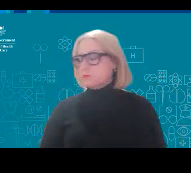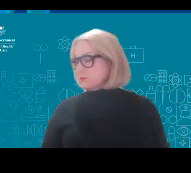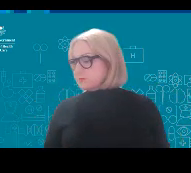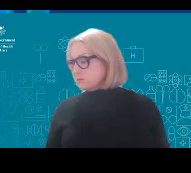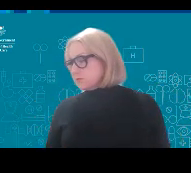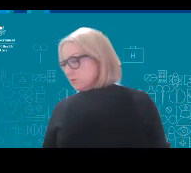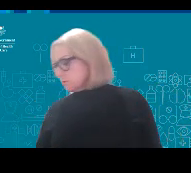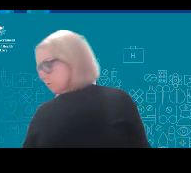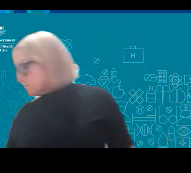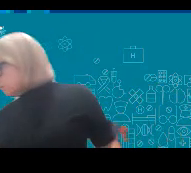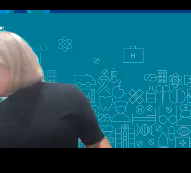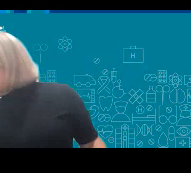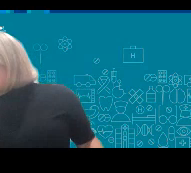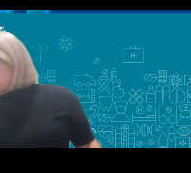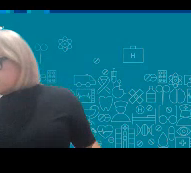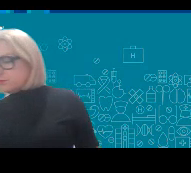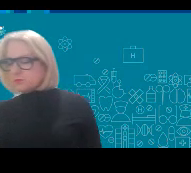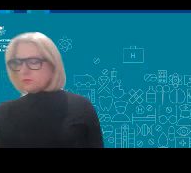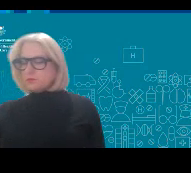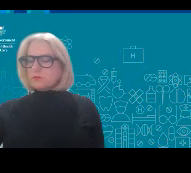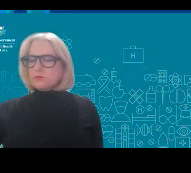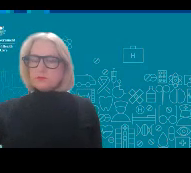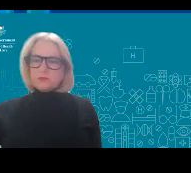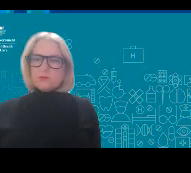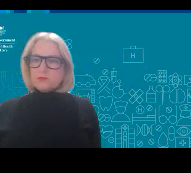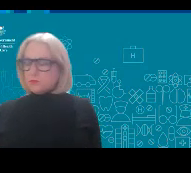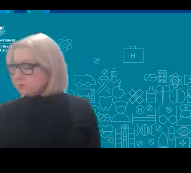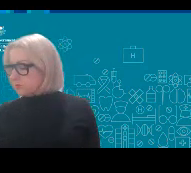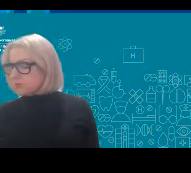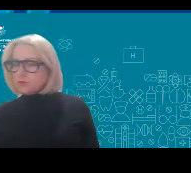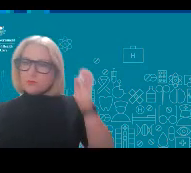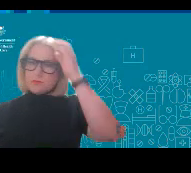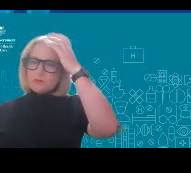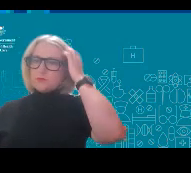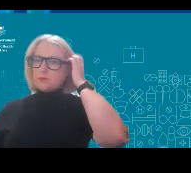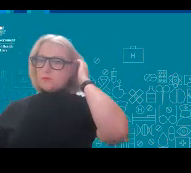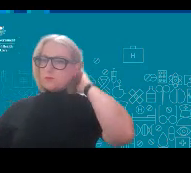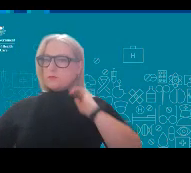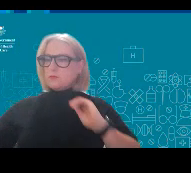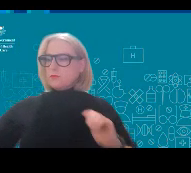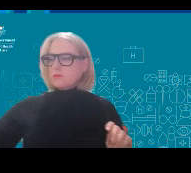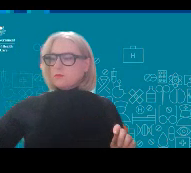provider registration policy earlier this year and this is available on the Commission's website.